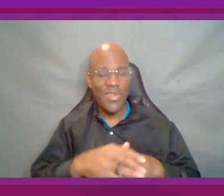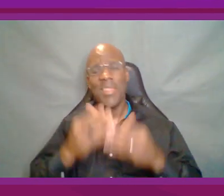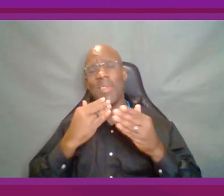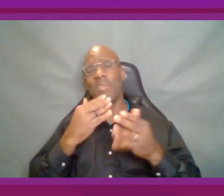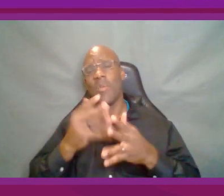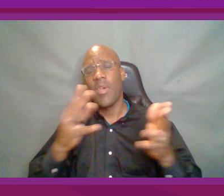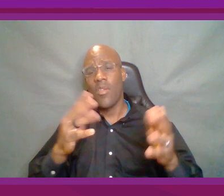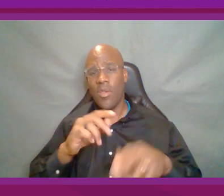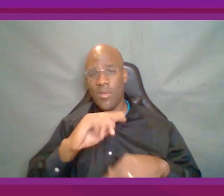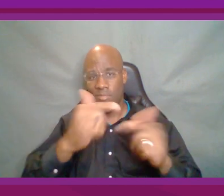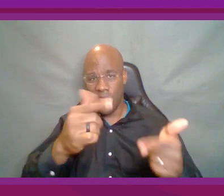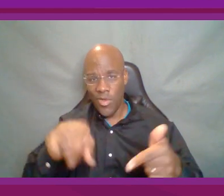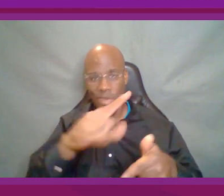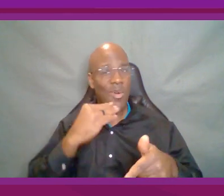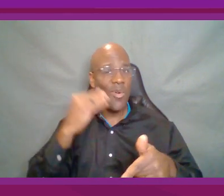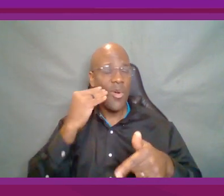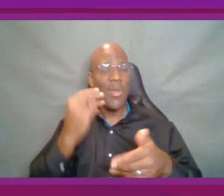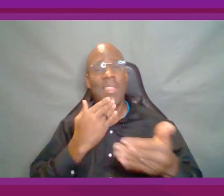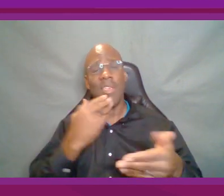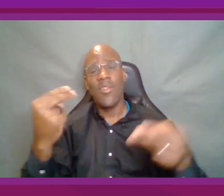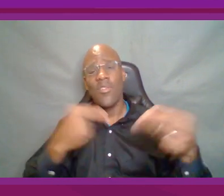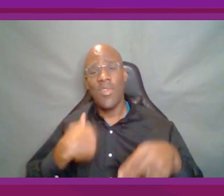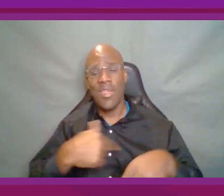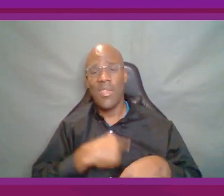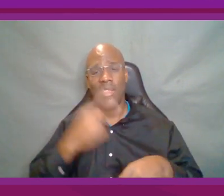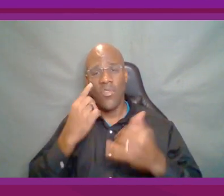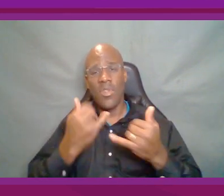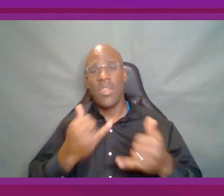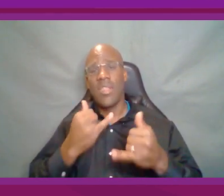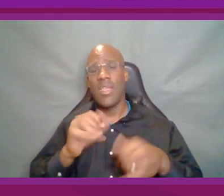much for that, and I want to thank you all at home as well for joining us for today's episode of